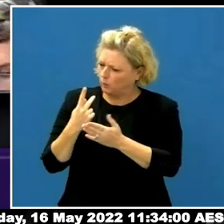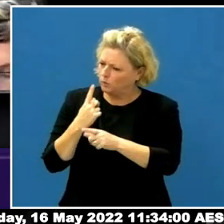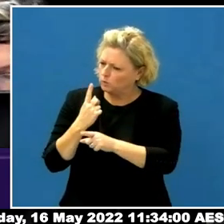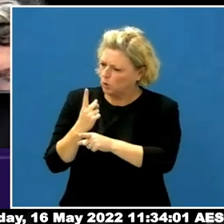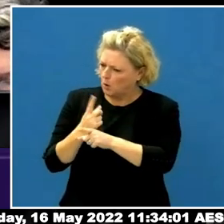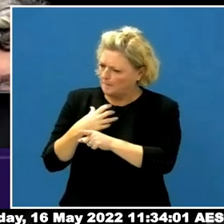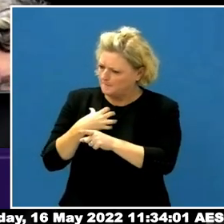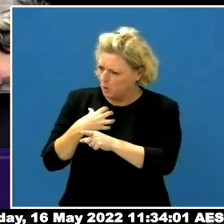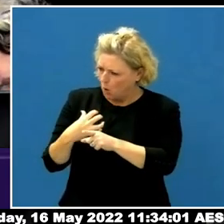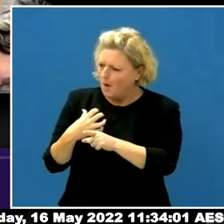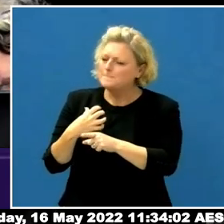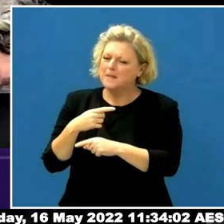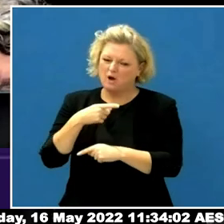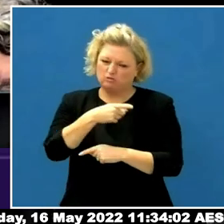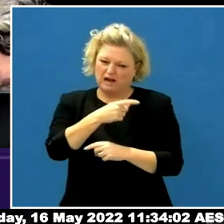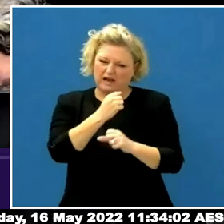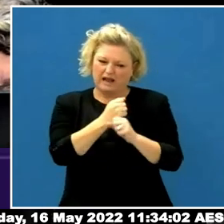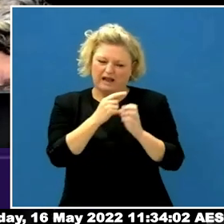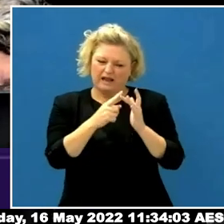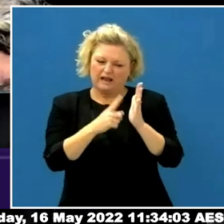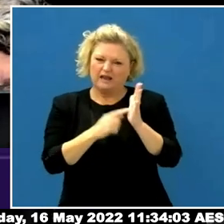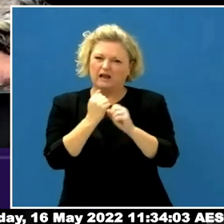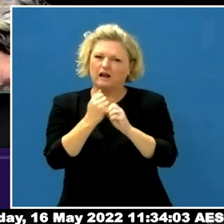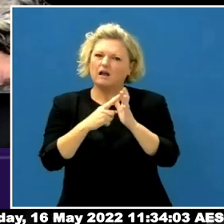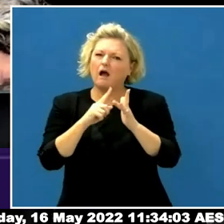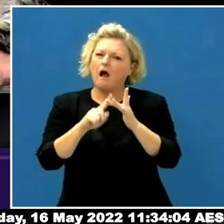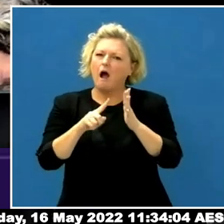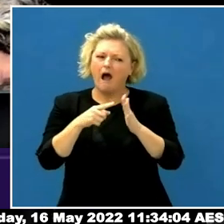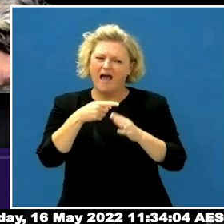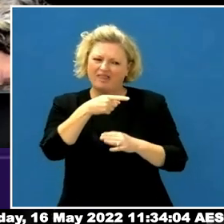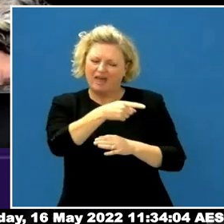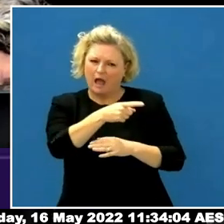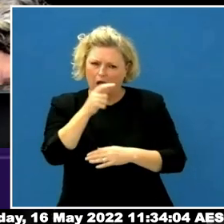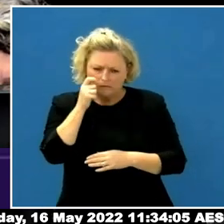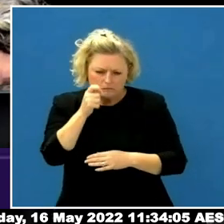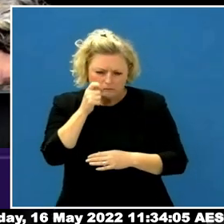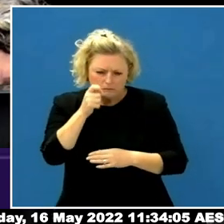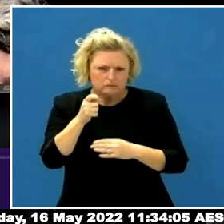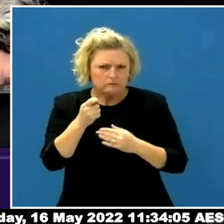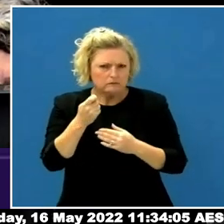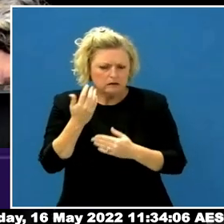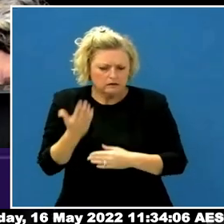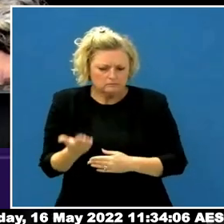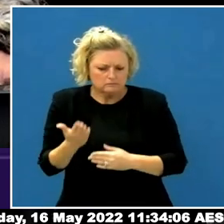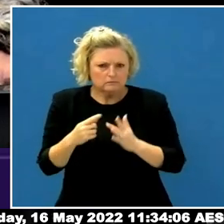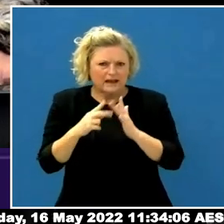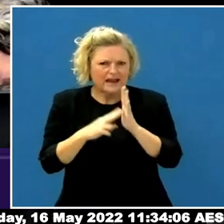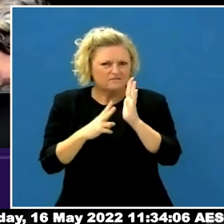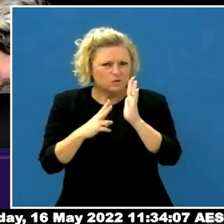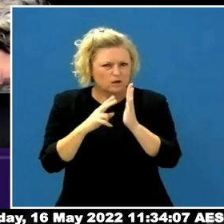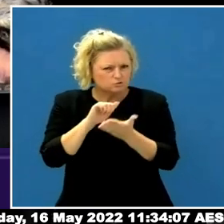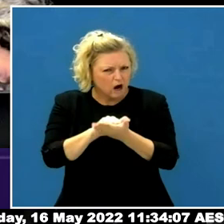intimately involved in reviewing invoicing and billing. Yes. MR FOGARTY: That Afford was engaged in with you and Jason.